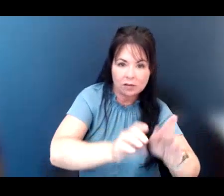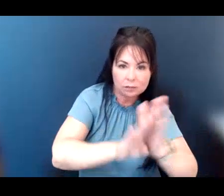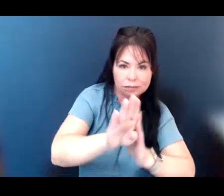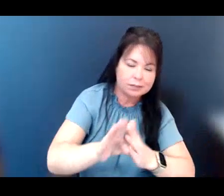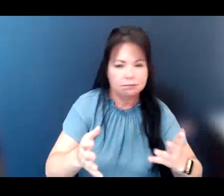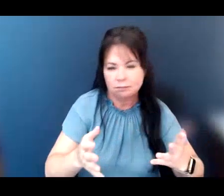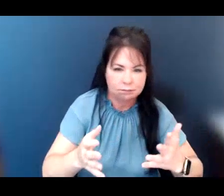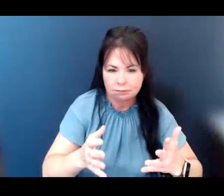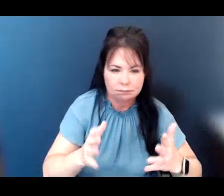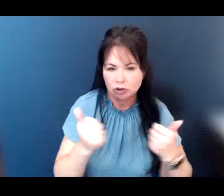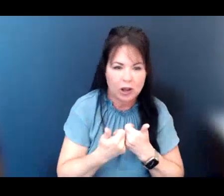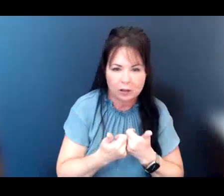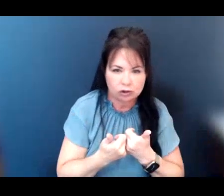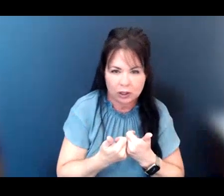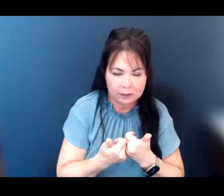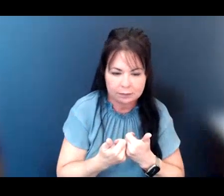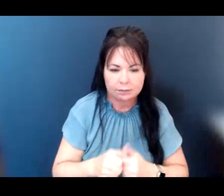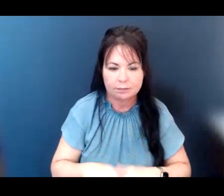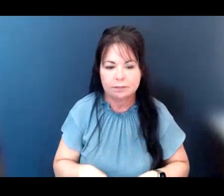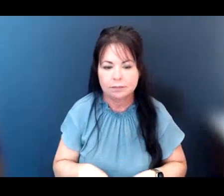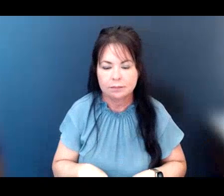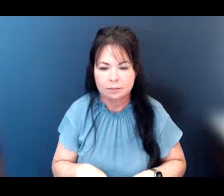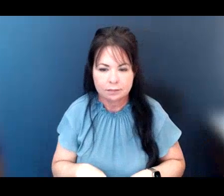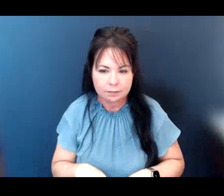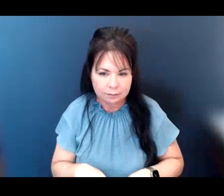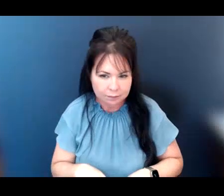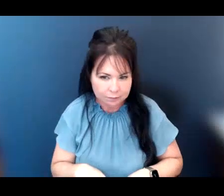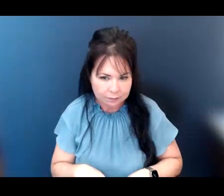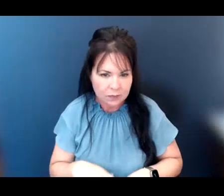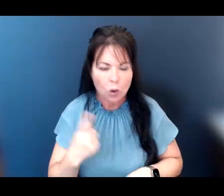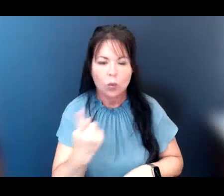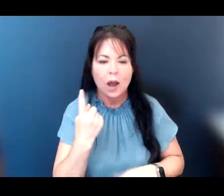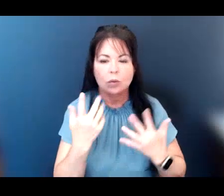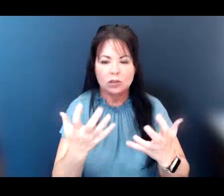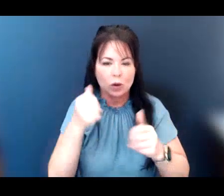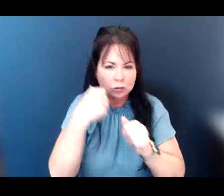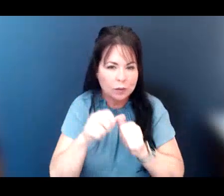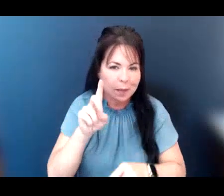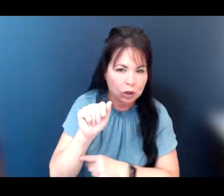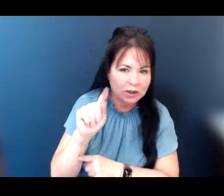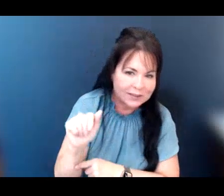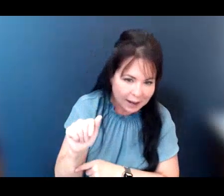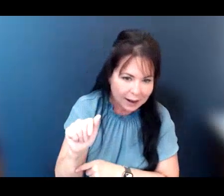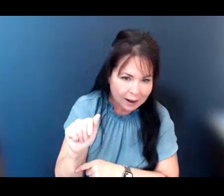kind of up for grabs. And we don't really learned, actual data of experiential data to back up over time to do.